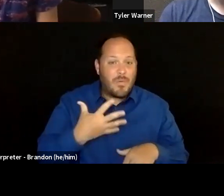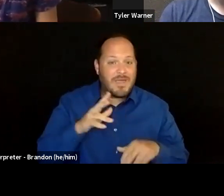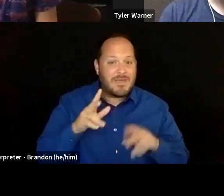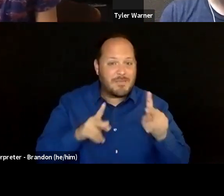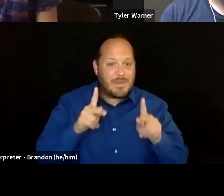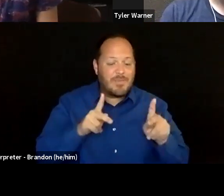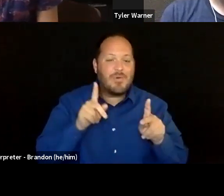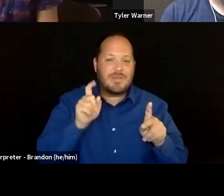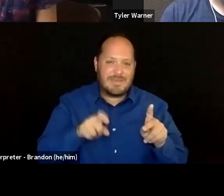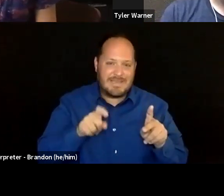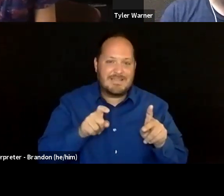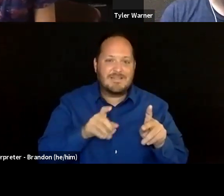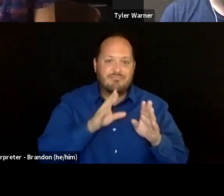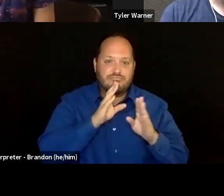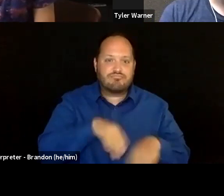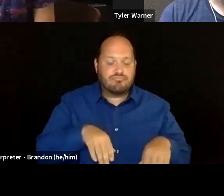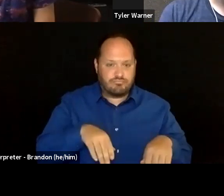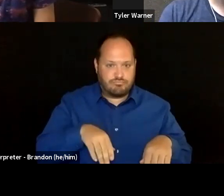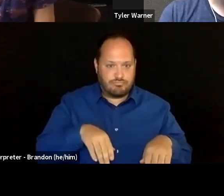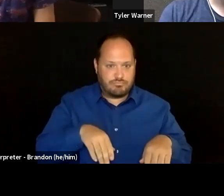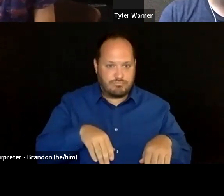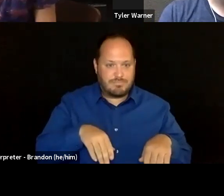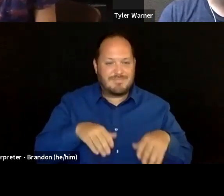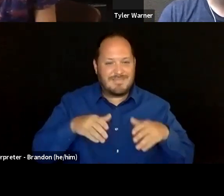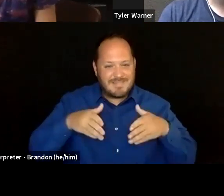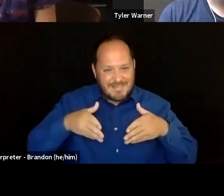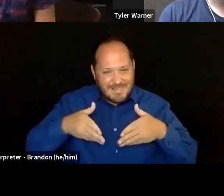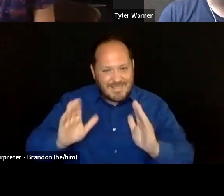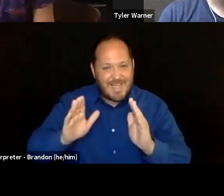Can you tell us more about that group? Sure, yeah.